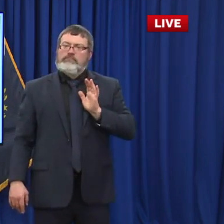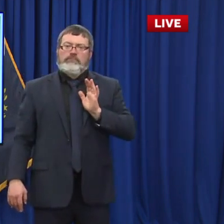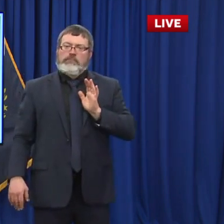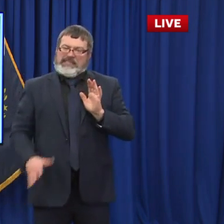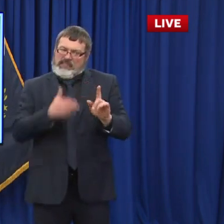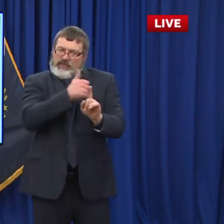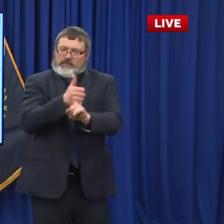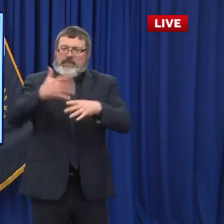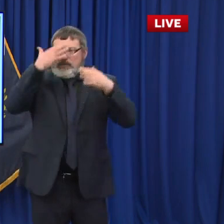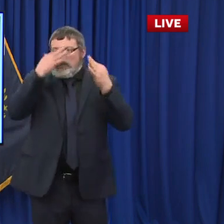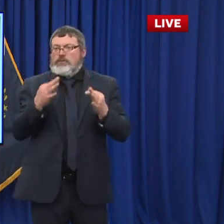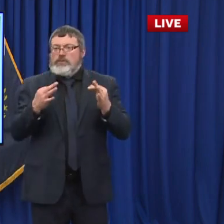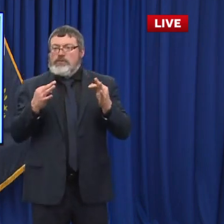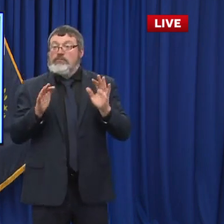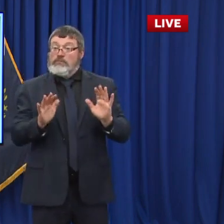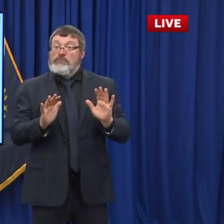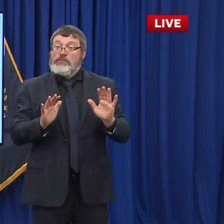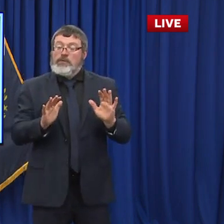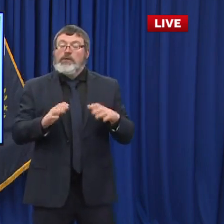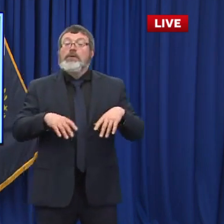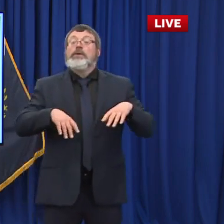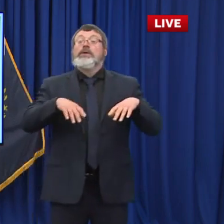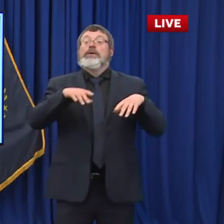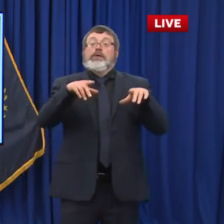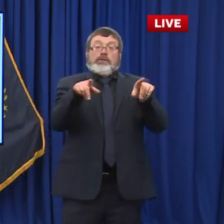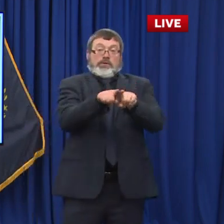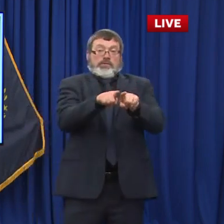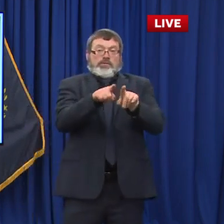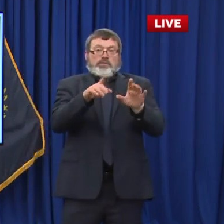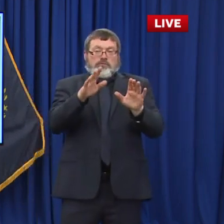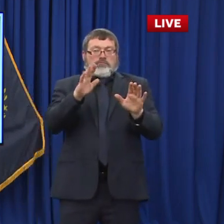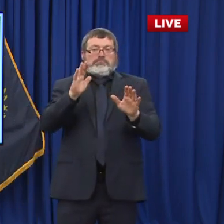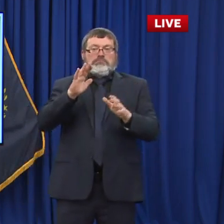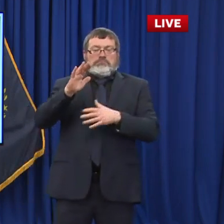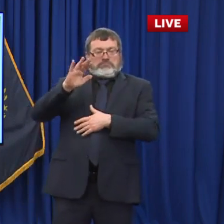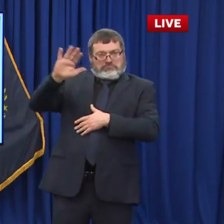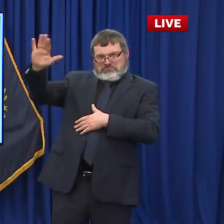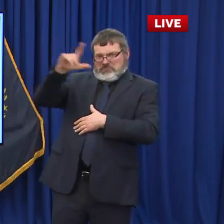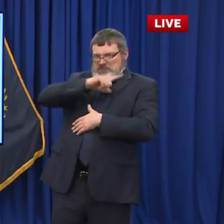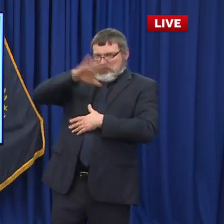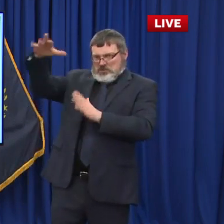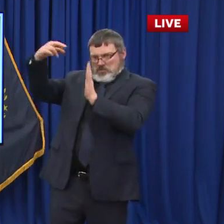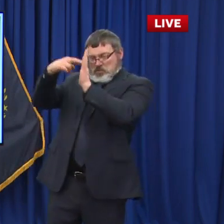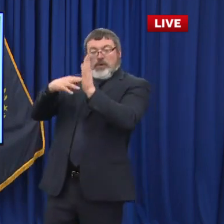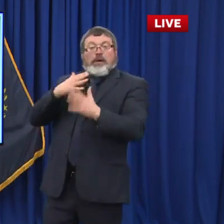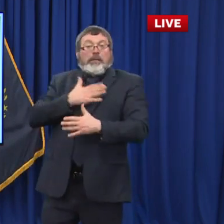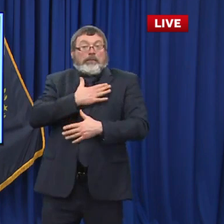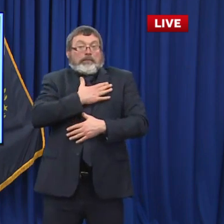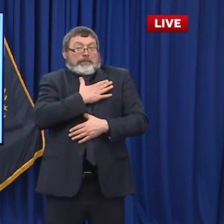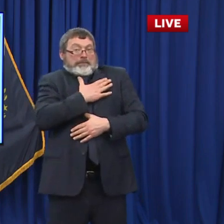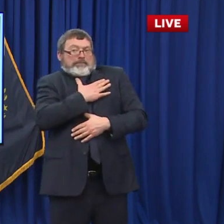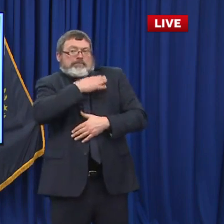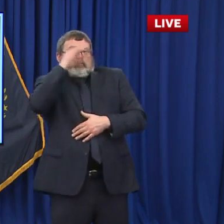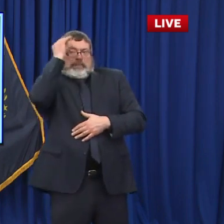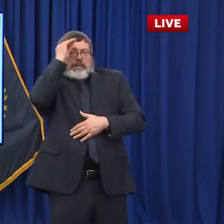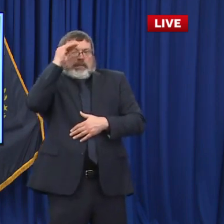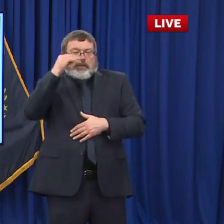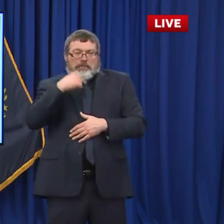APPROPRIATE NOW THAT BEING SAID THEY NEED TO MAKE PROVISIONS AND I’VE BEEN VERY, YOU KNOW, IT’S JUST MY OPINION THE LEGISLATURE. THEIR OWN RULES AND PATHWAY.